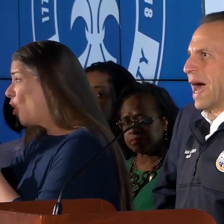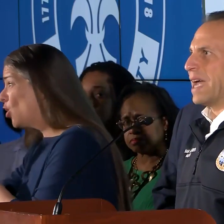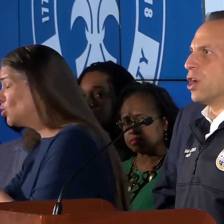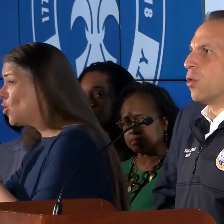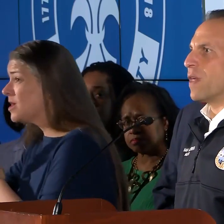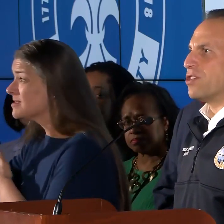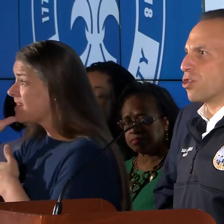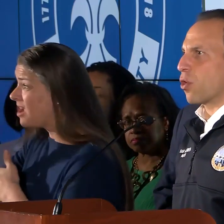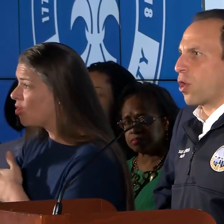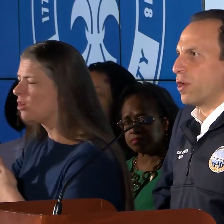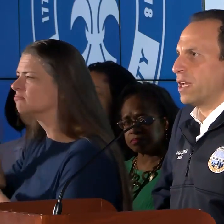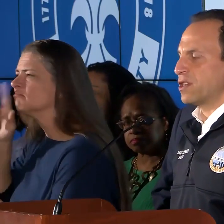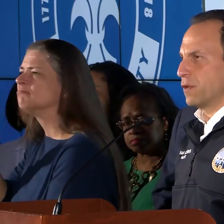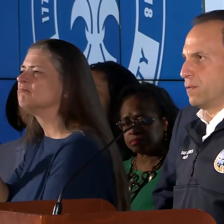I know that you're hurting too.